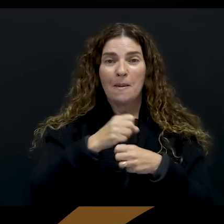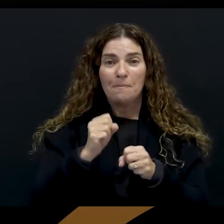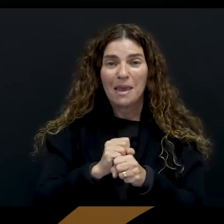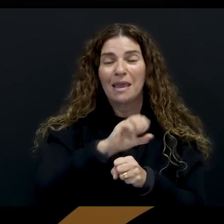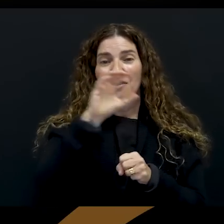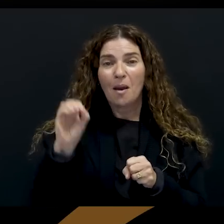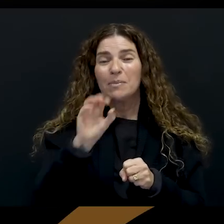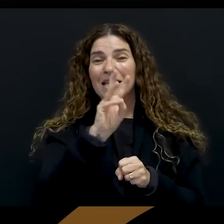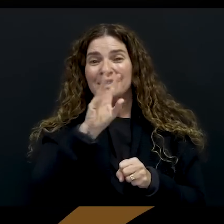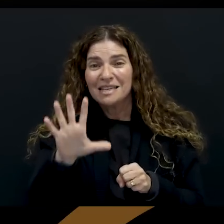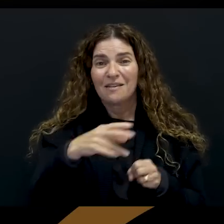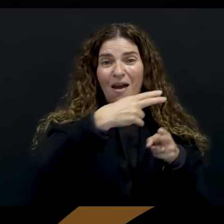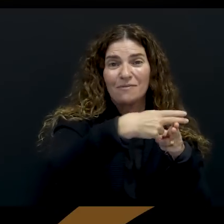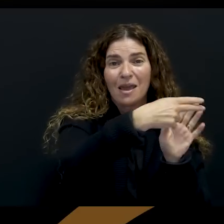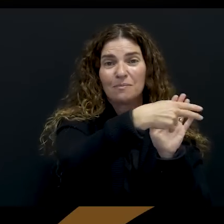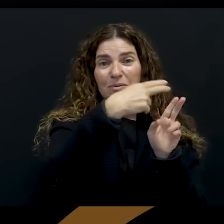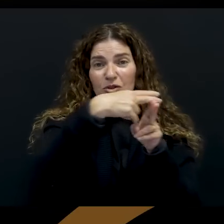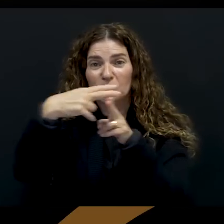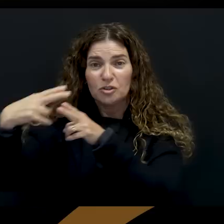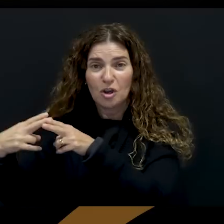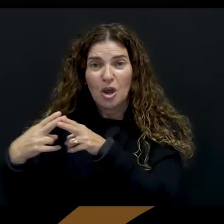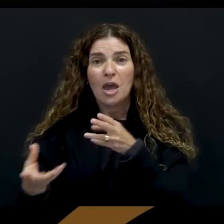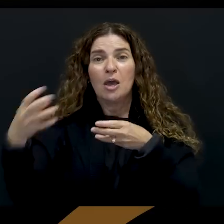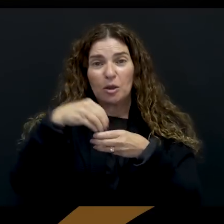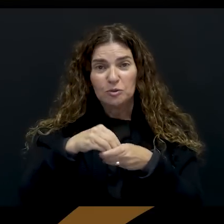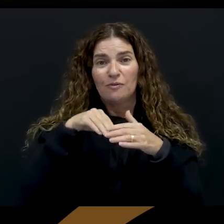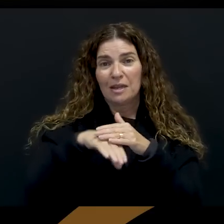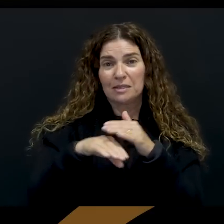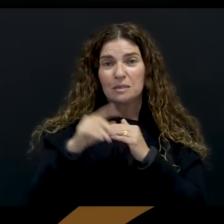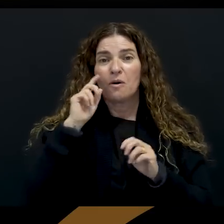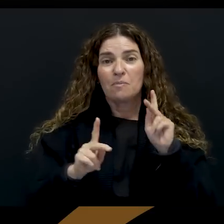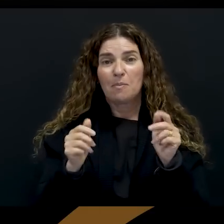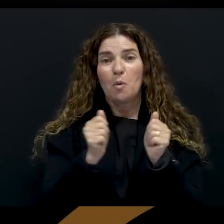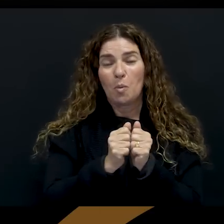65 plus brands inclusive and accessible for people with disabilities.